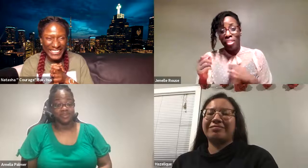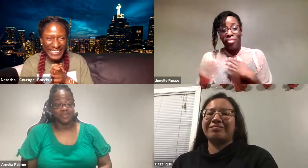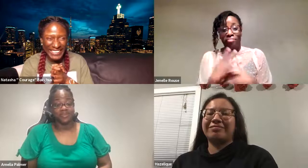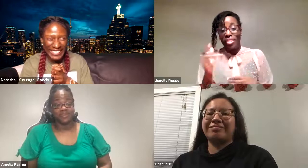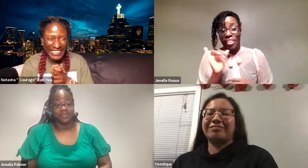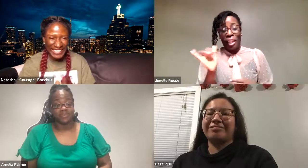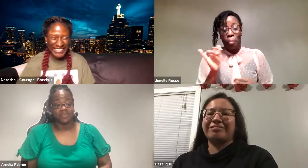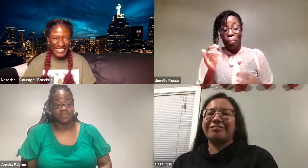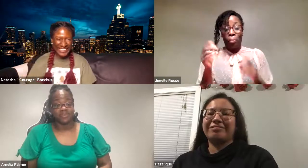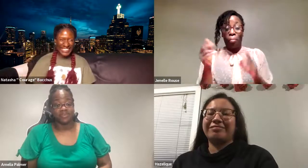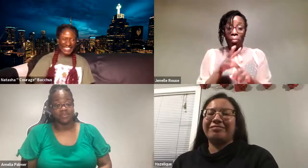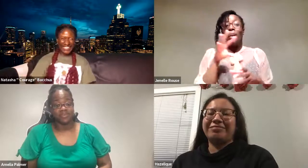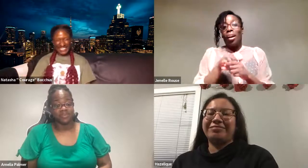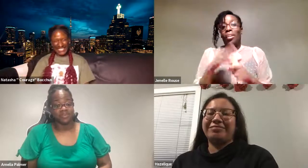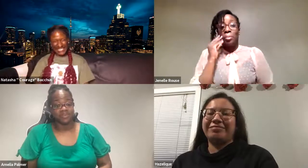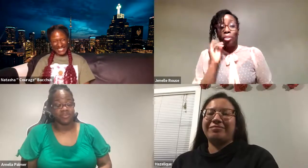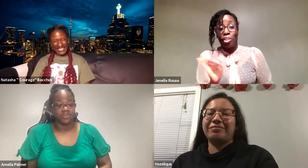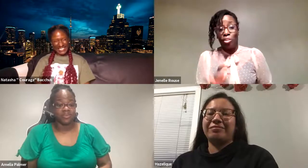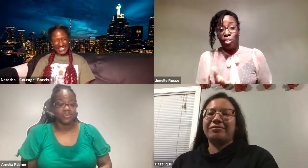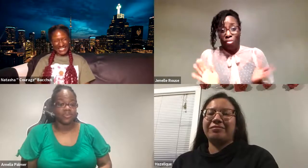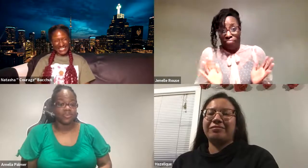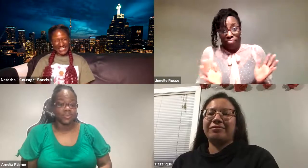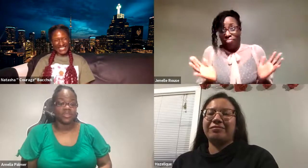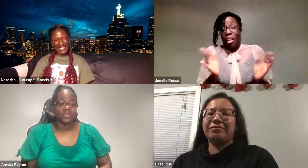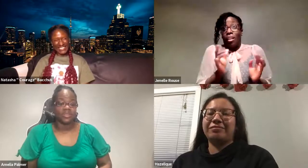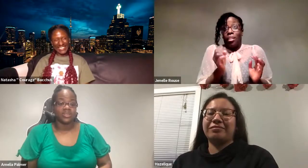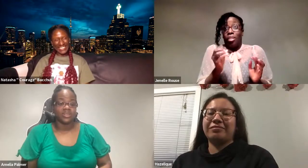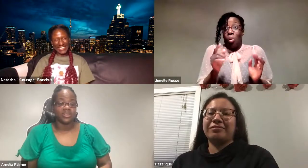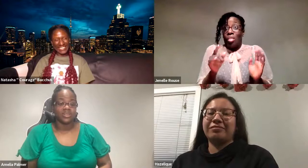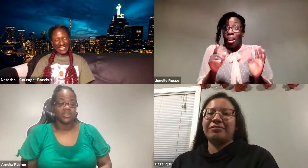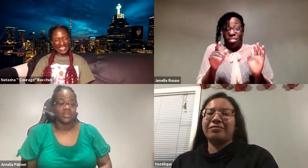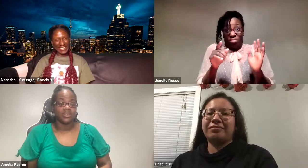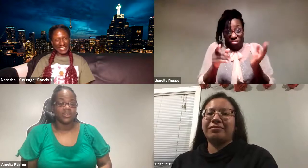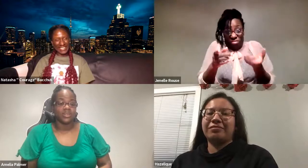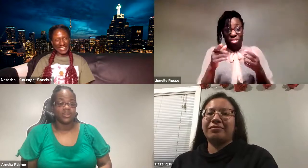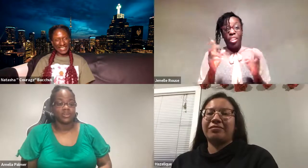dominique said, i completely agree with your perspective. i've had the same experiences as well